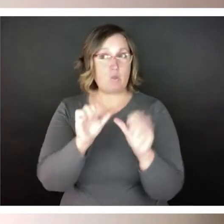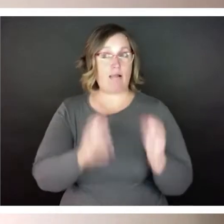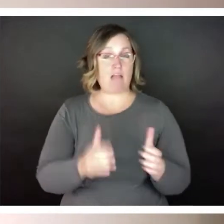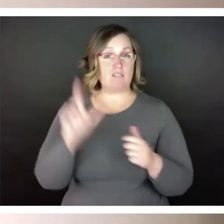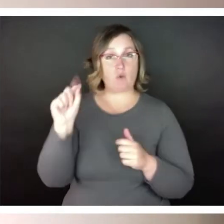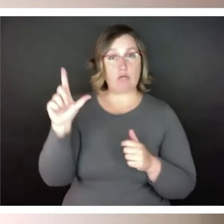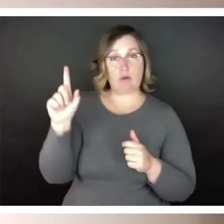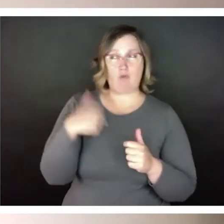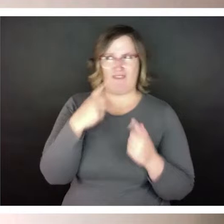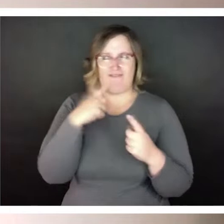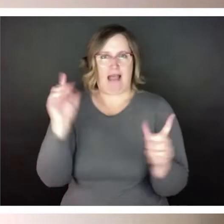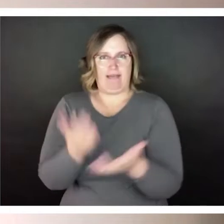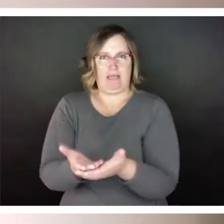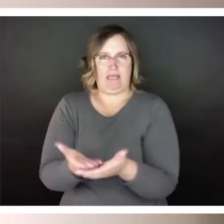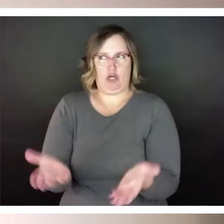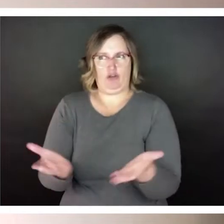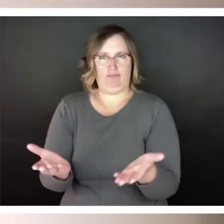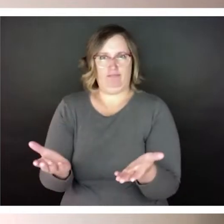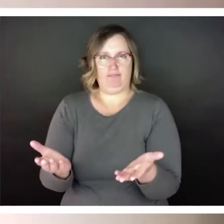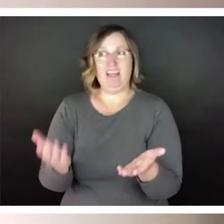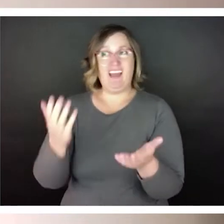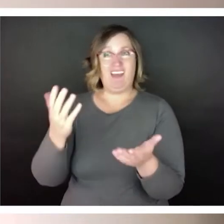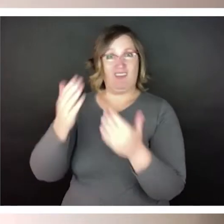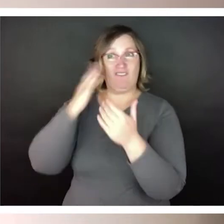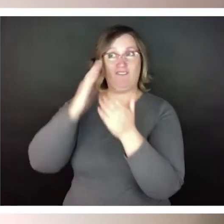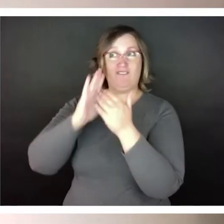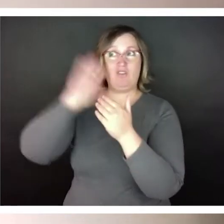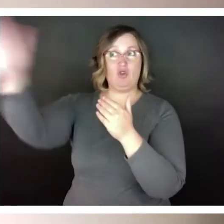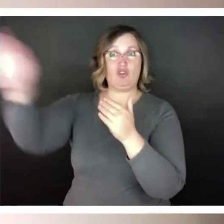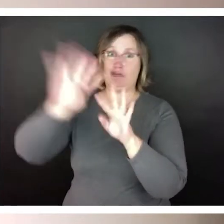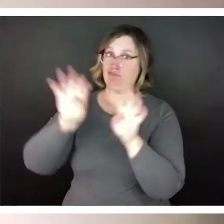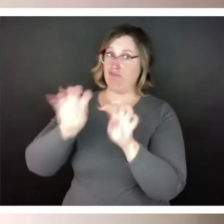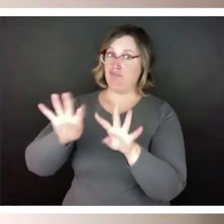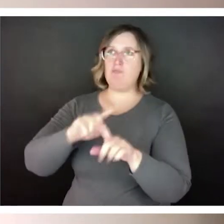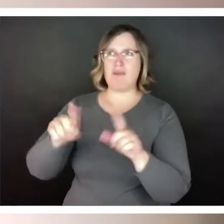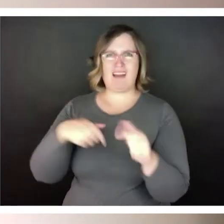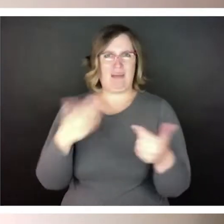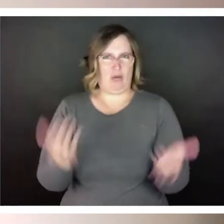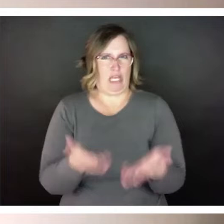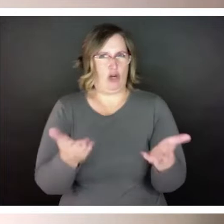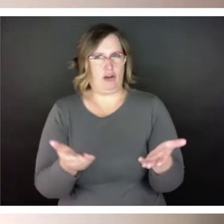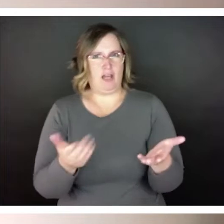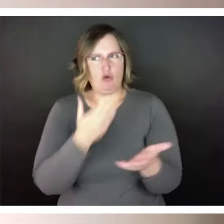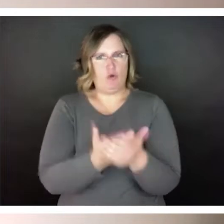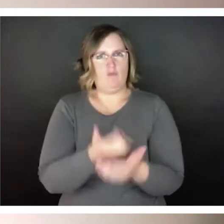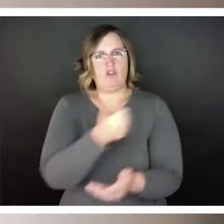Although an uncertain future awaits, all is well. And you have proven to yourself that you can conquer the seemingly unconquerable.